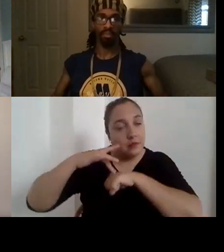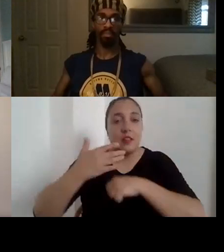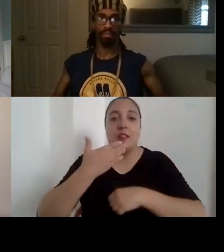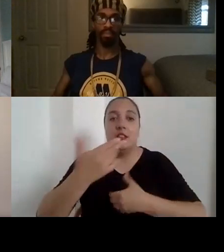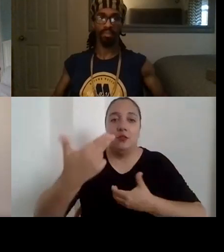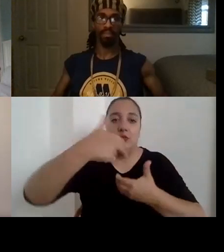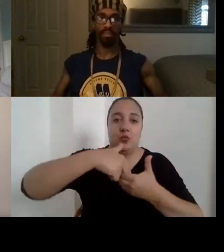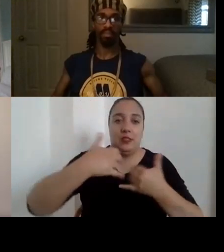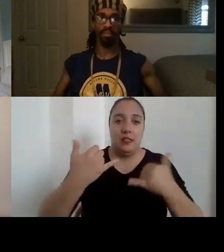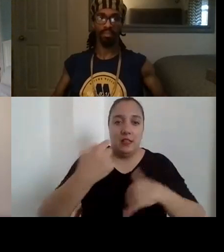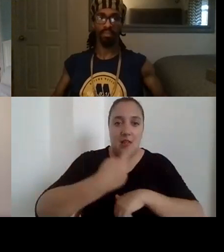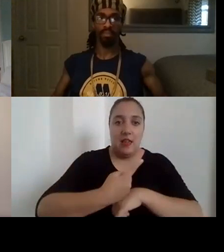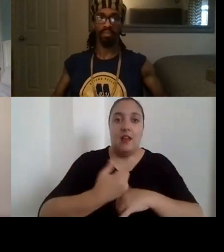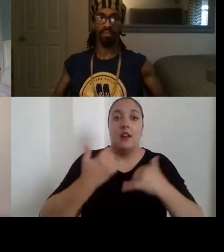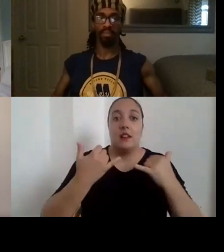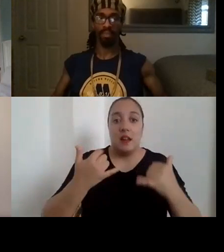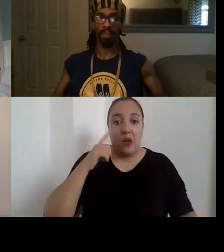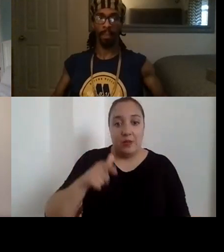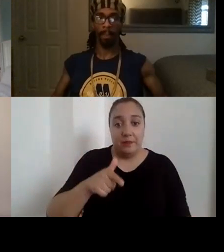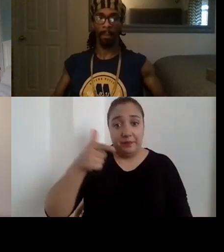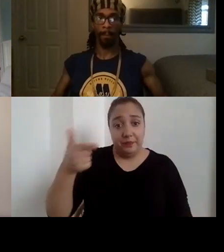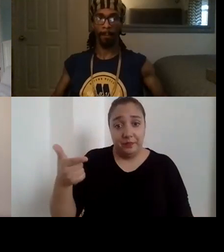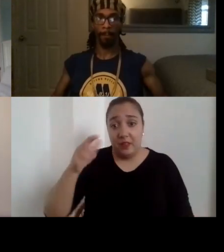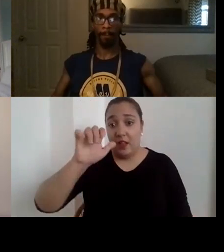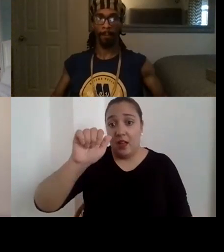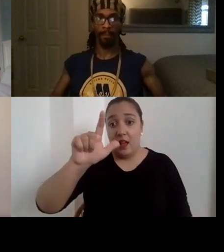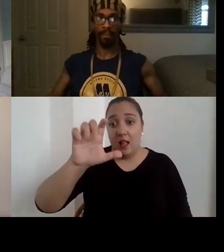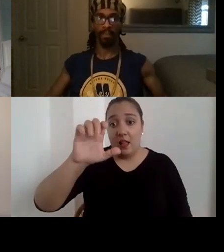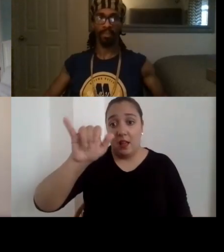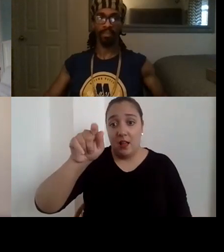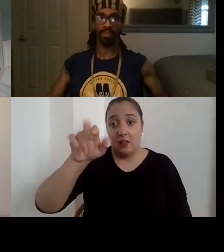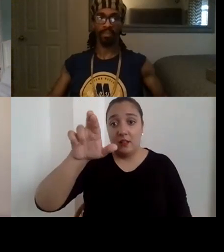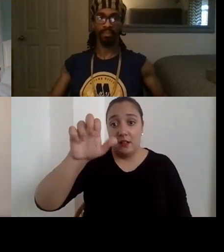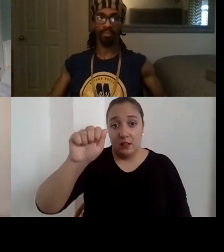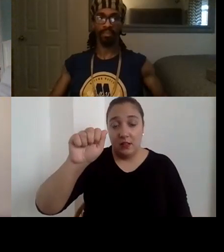I'm going to turn it over to Alejandra while shouting out Kendra